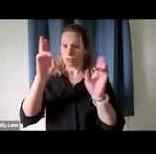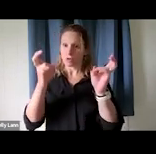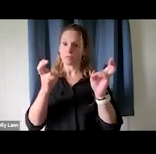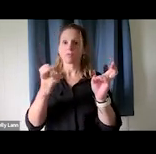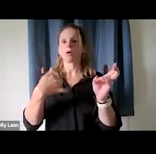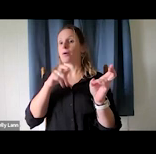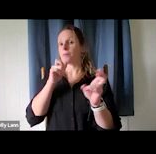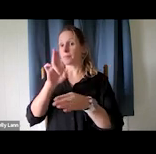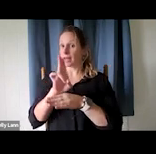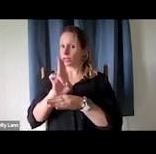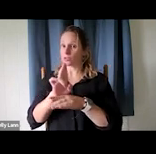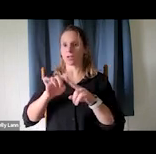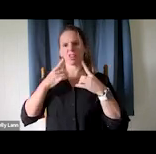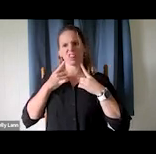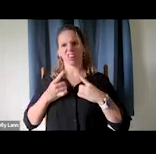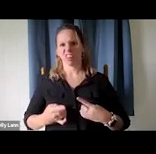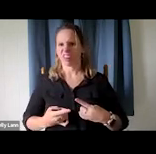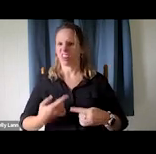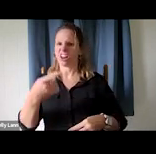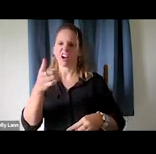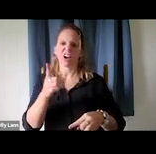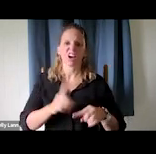I was so depressed that I could barely get out of bed."